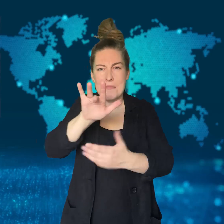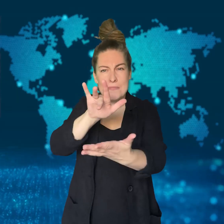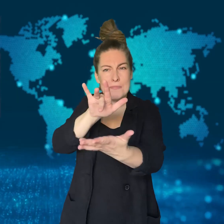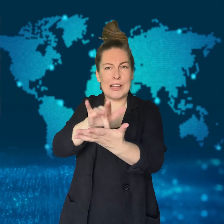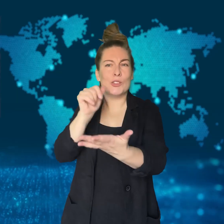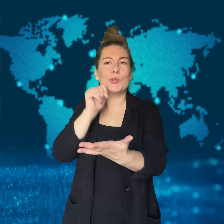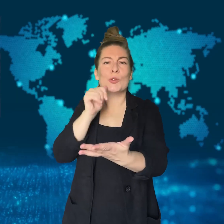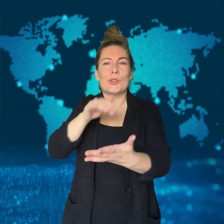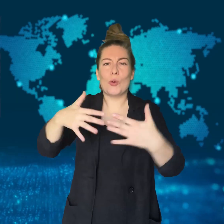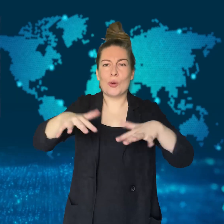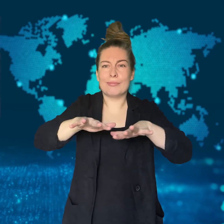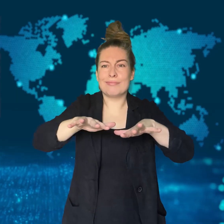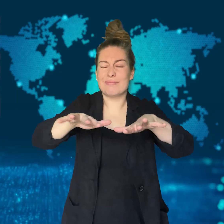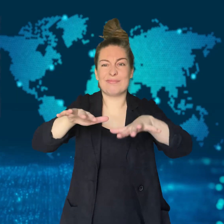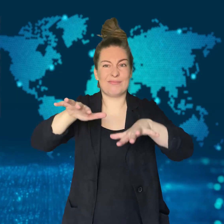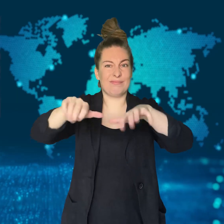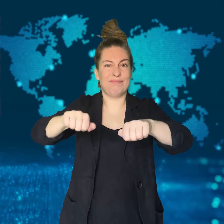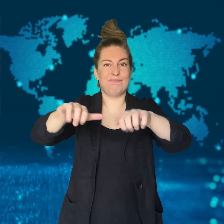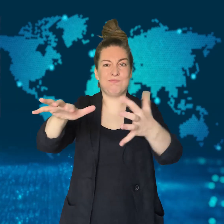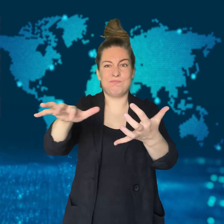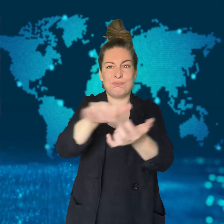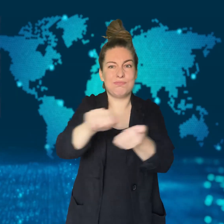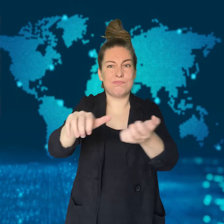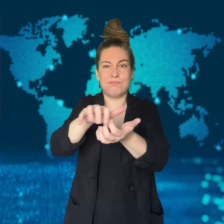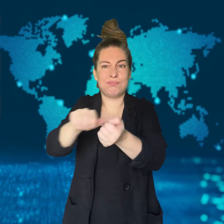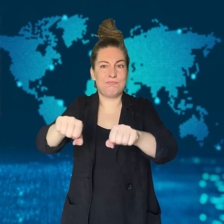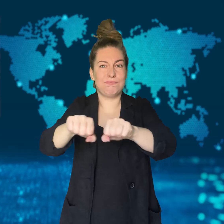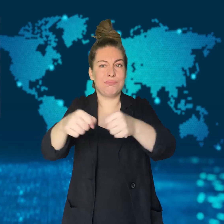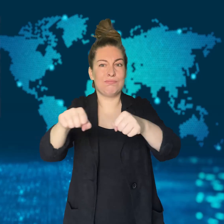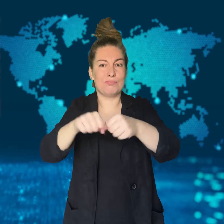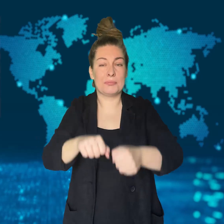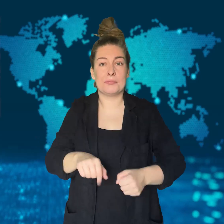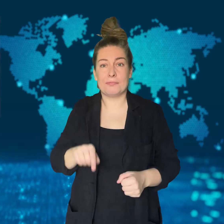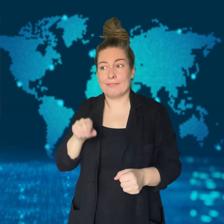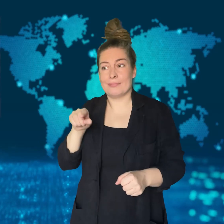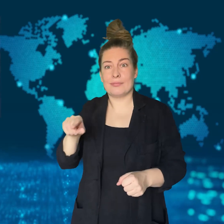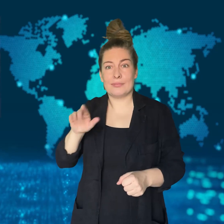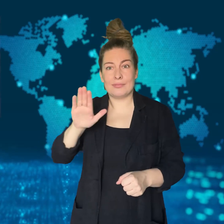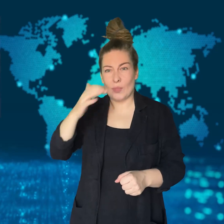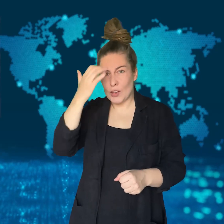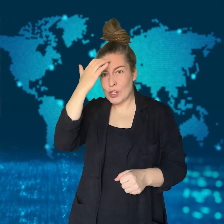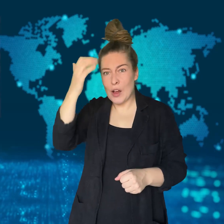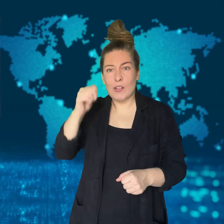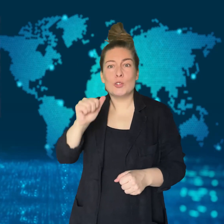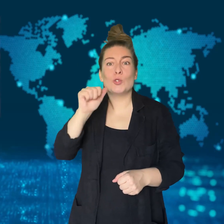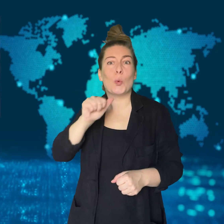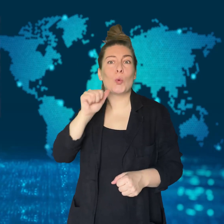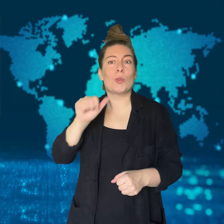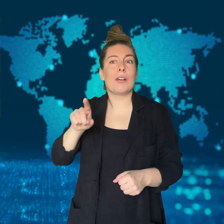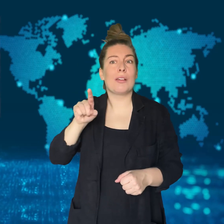ruining much of the agricultural heartland of central Sudan.